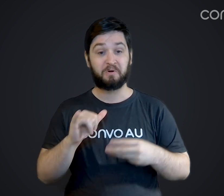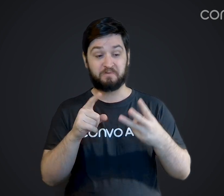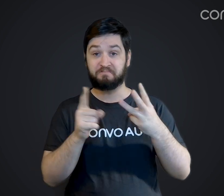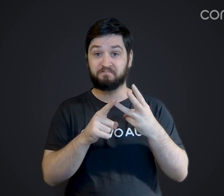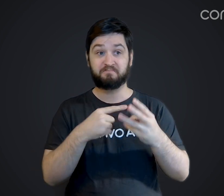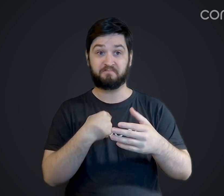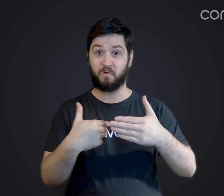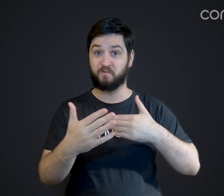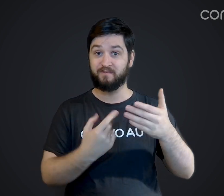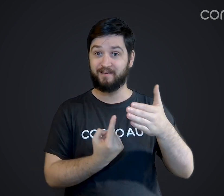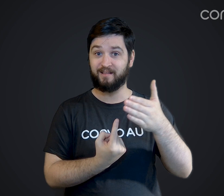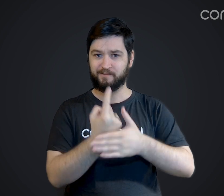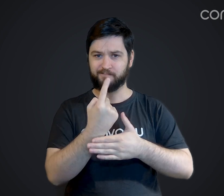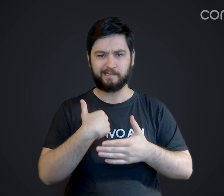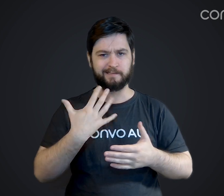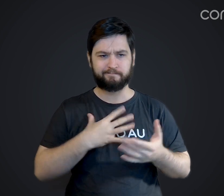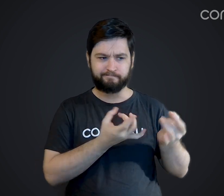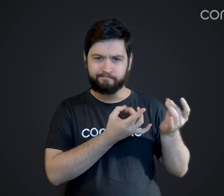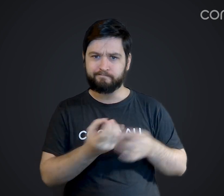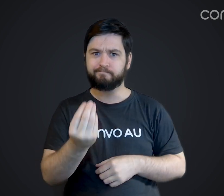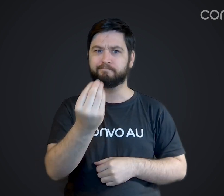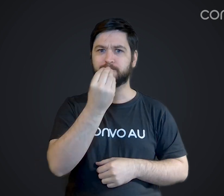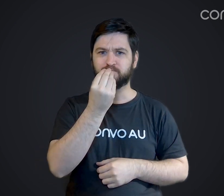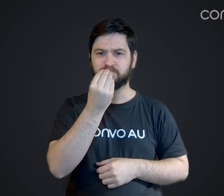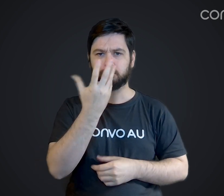3. For catering purposes,